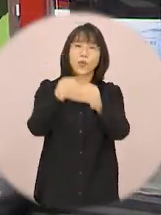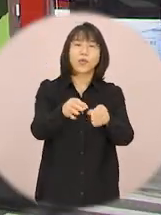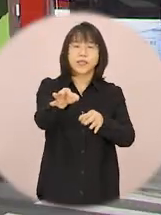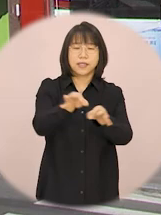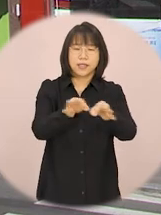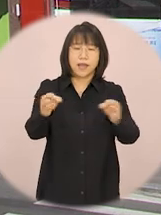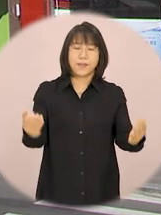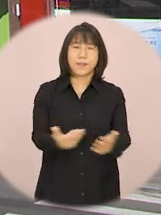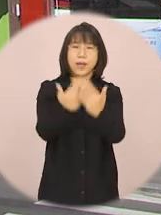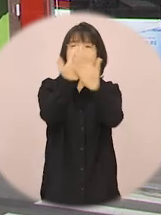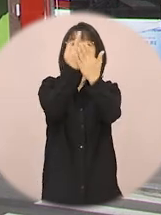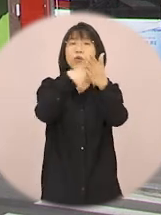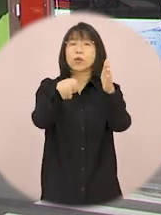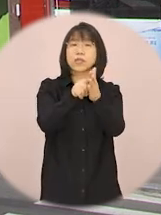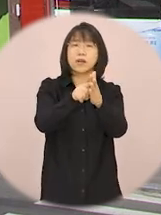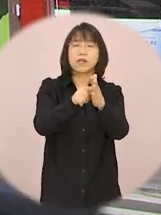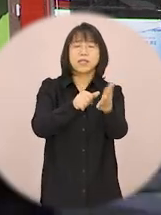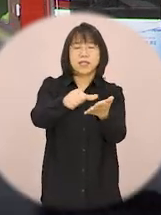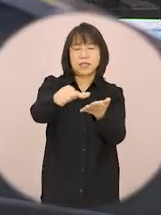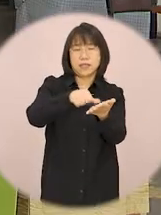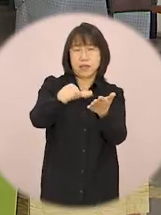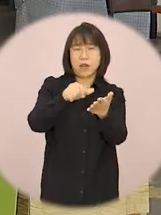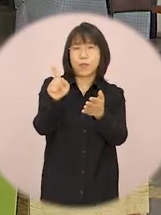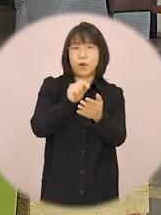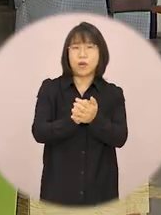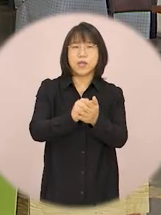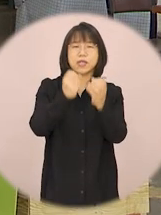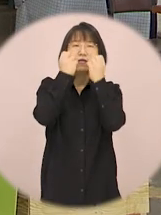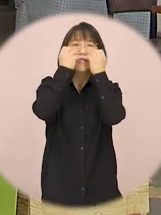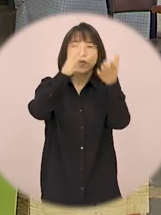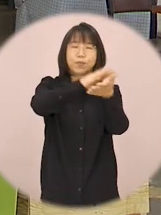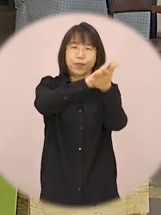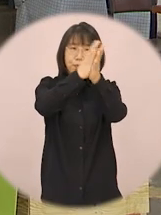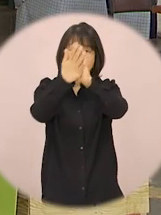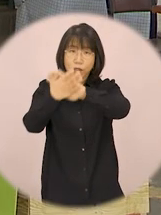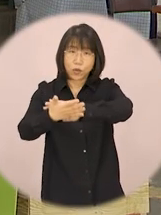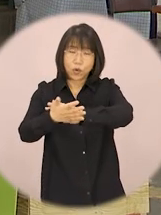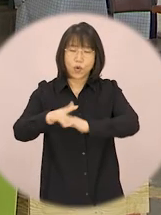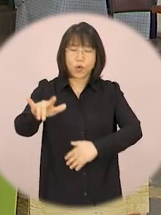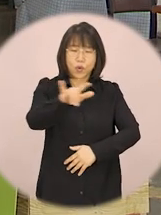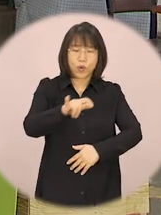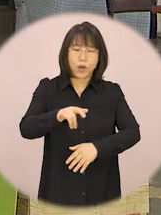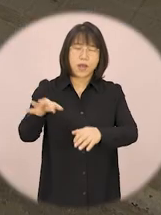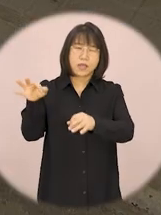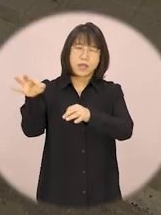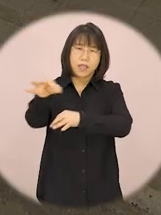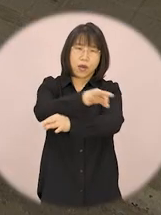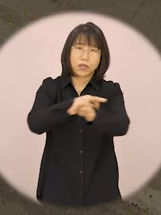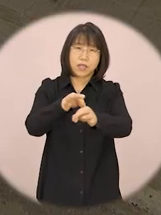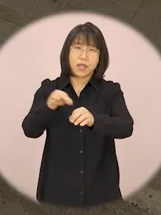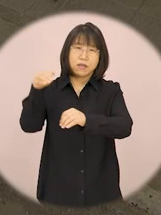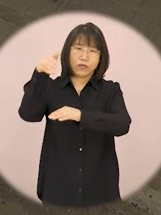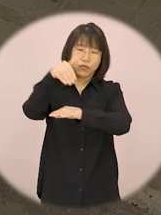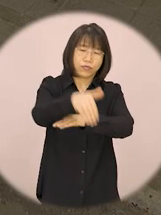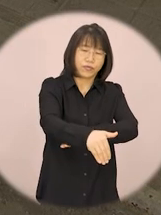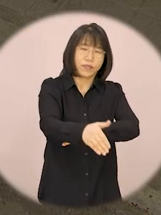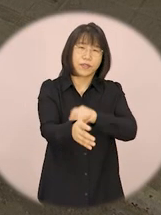Meanwhile, Gangseo-gu is making all-out efforts to revitalize the traditional market by modernizing facilities and revitalizing the local economy,